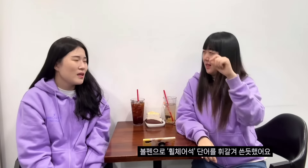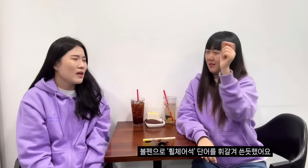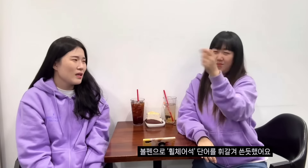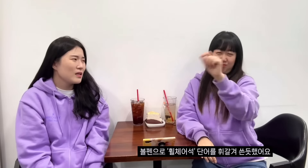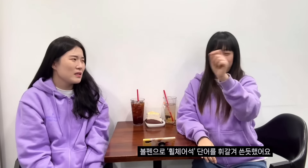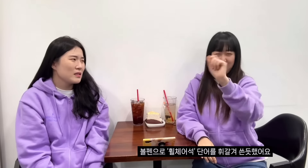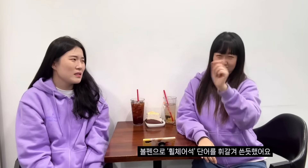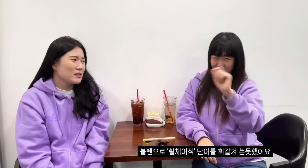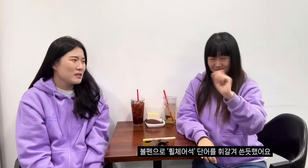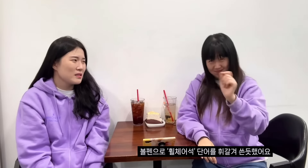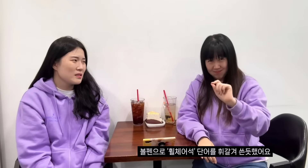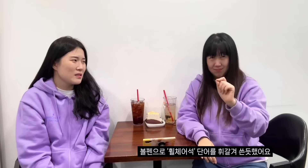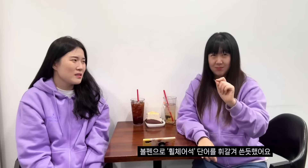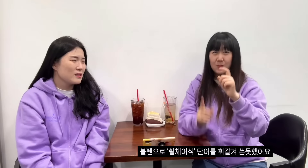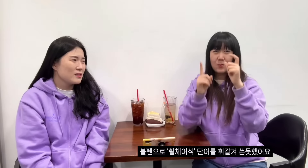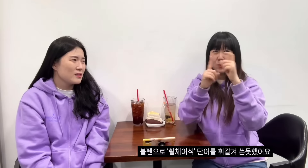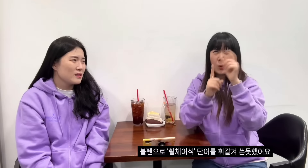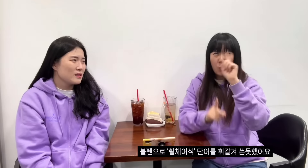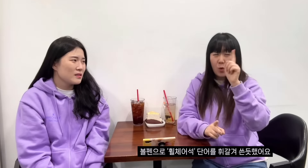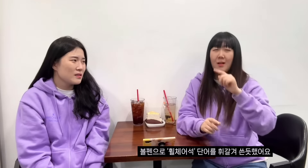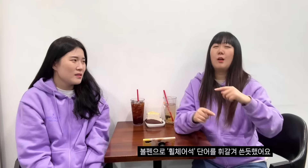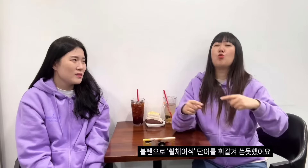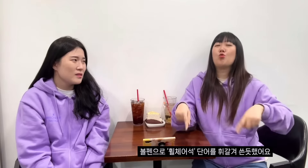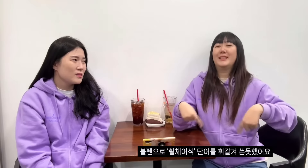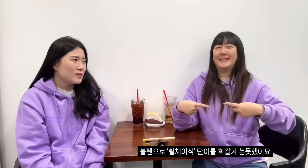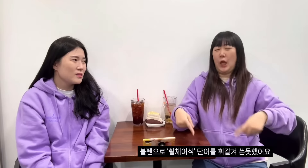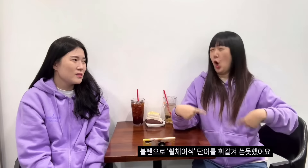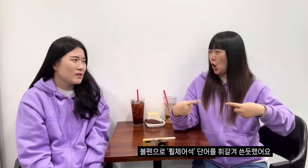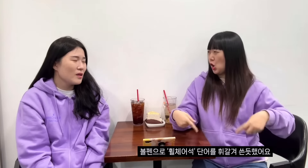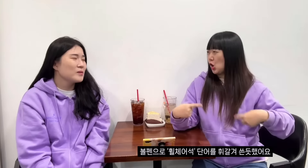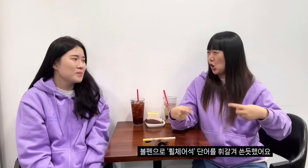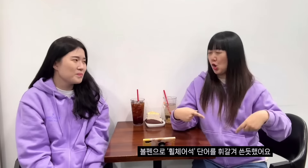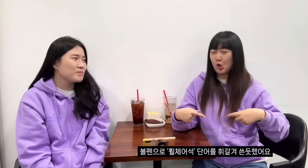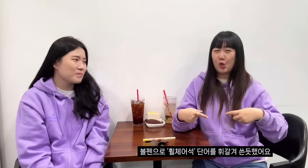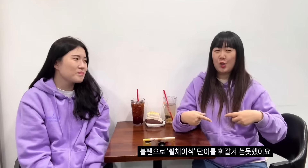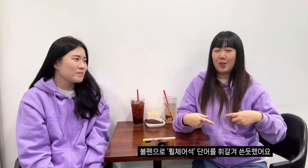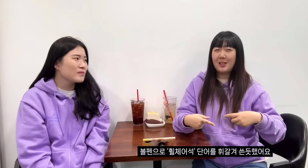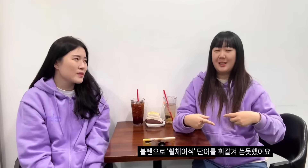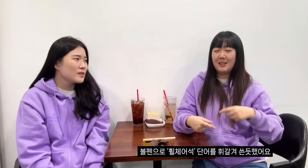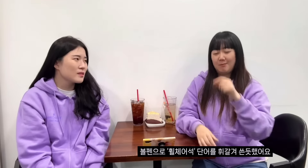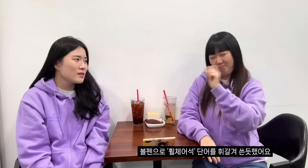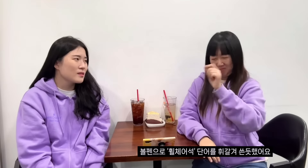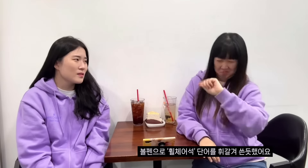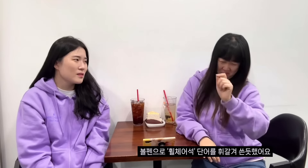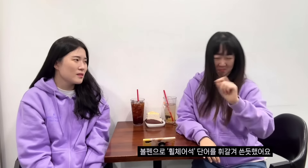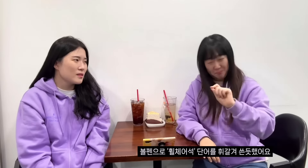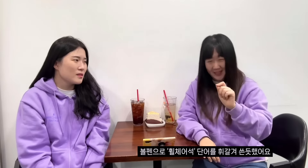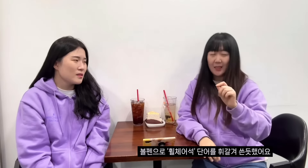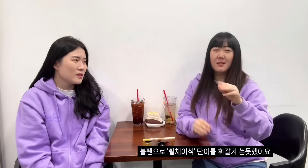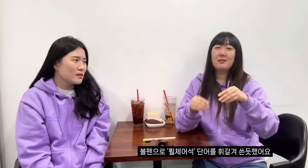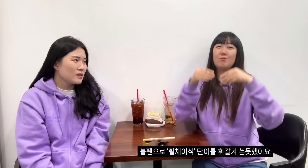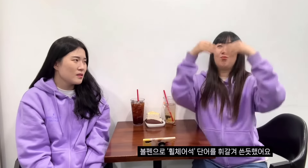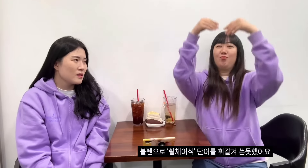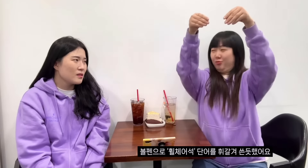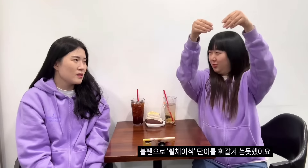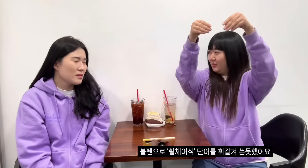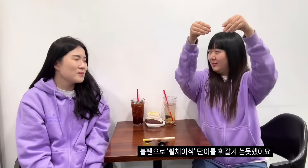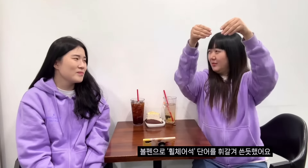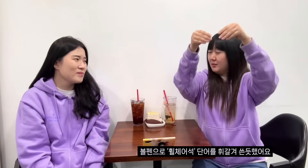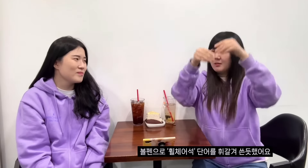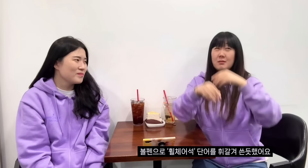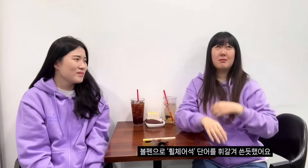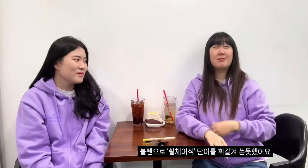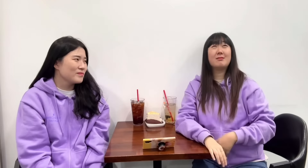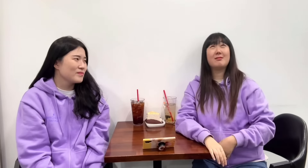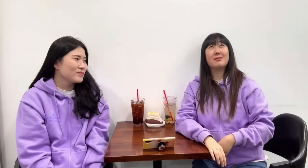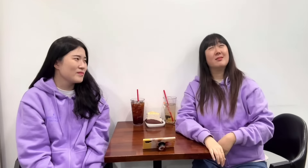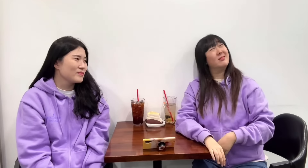and it looked like the word ‘wheelchair seat’ had been scrawled with a ballpoint pen.